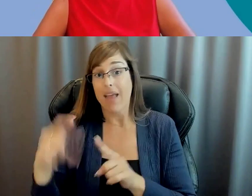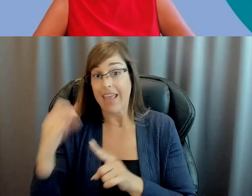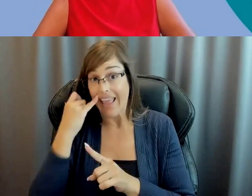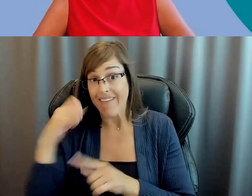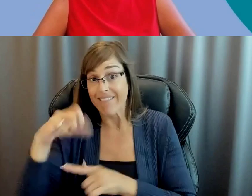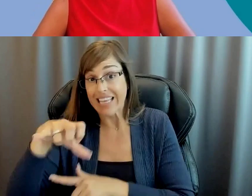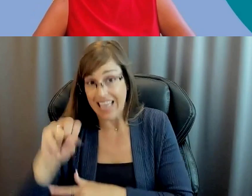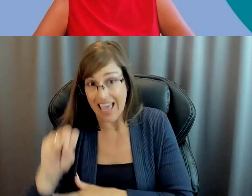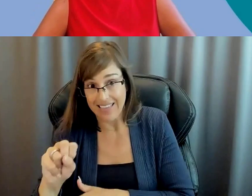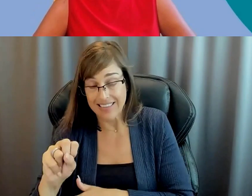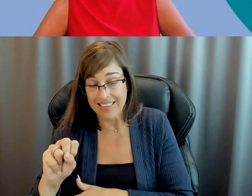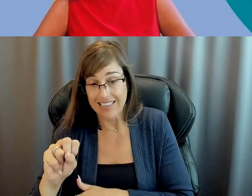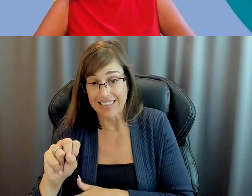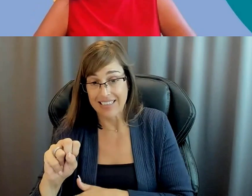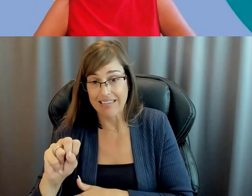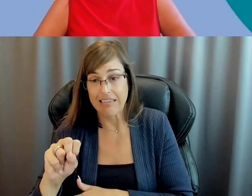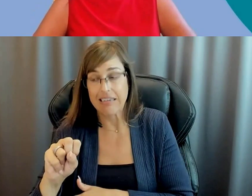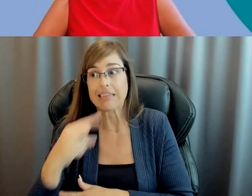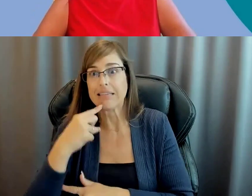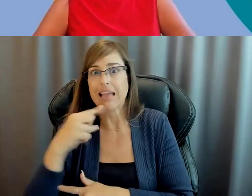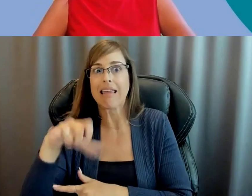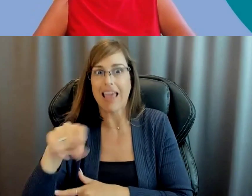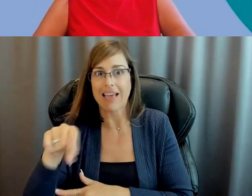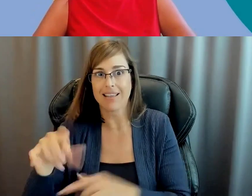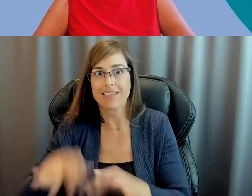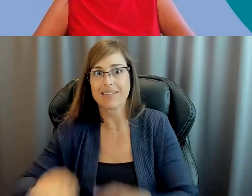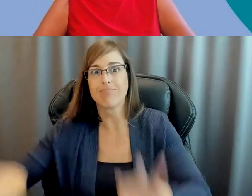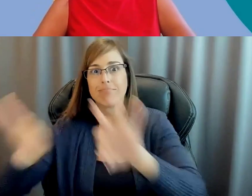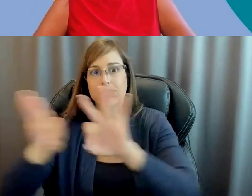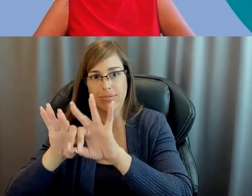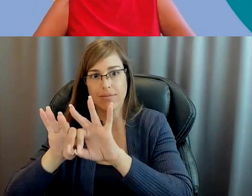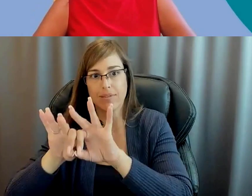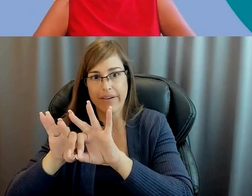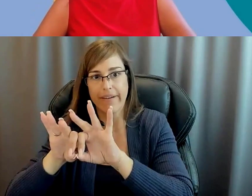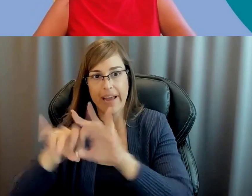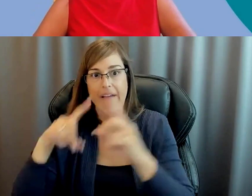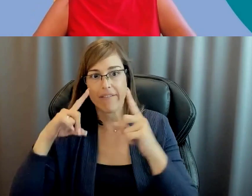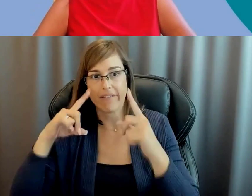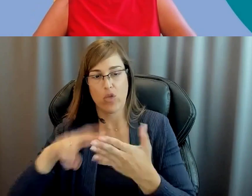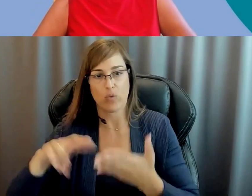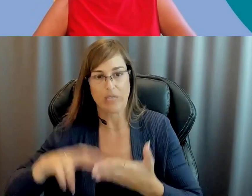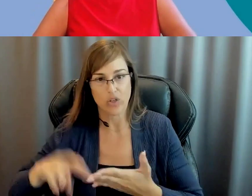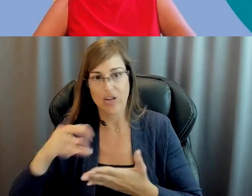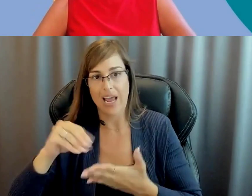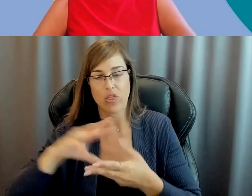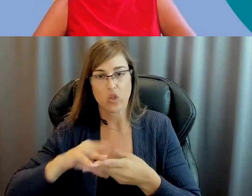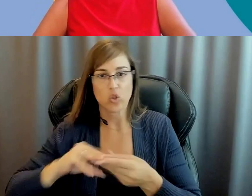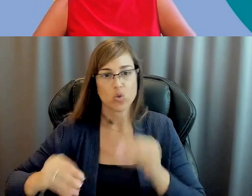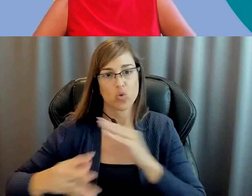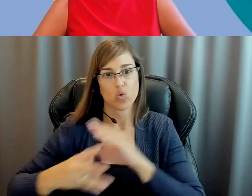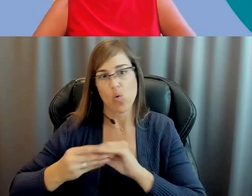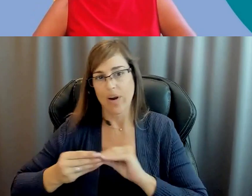"Okay, this is a very important piece of the research and the story that they're trying to tell,"